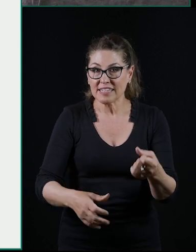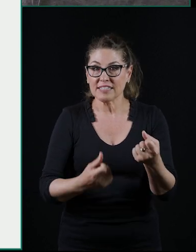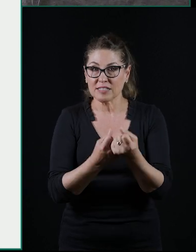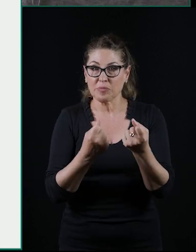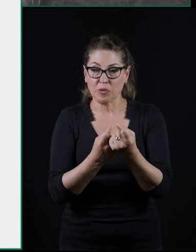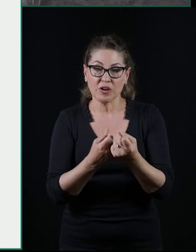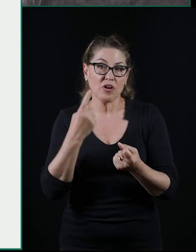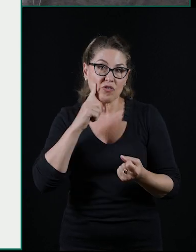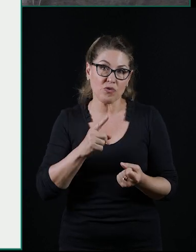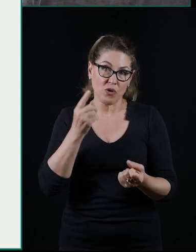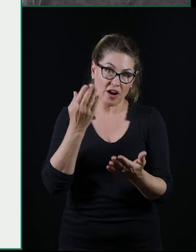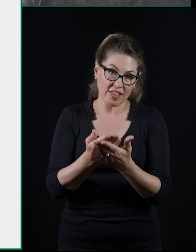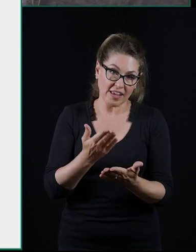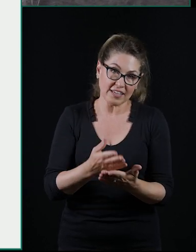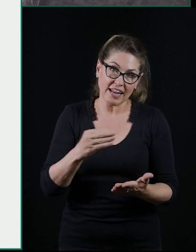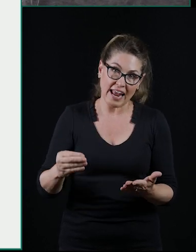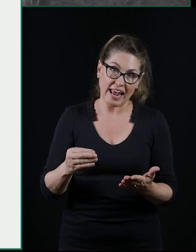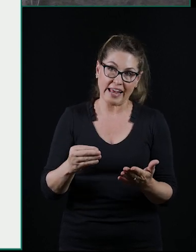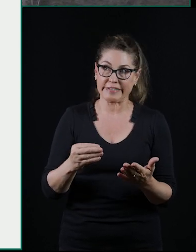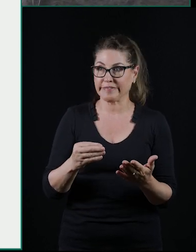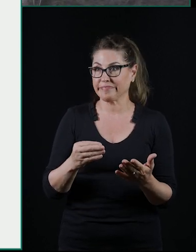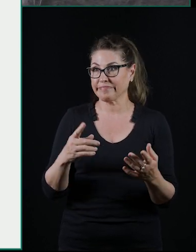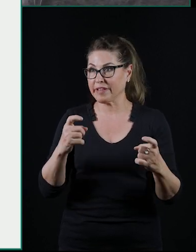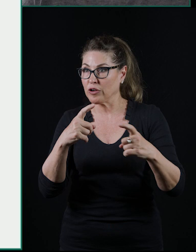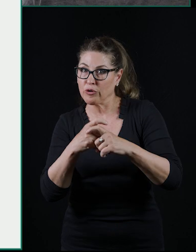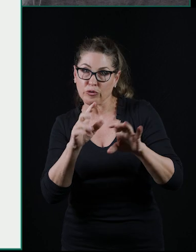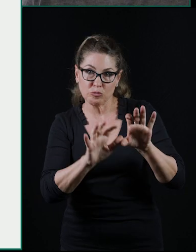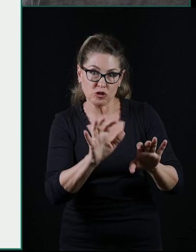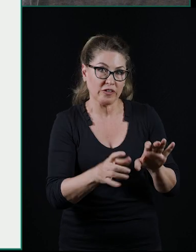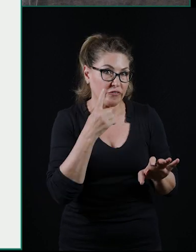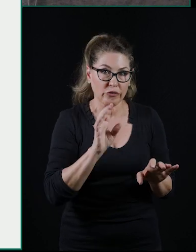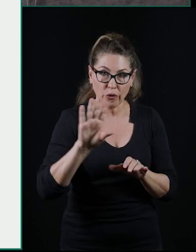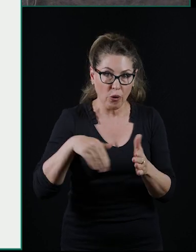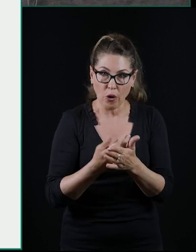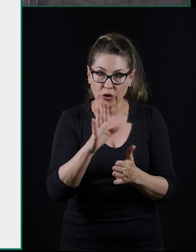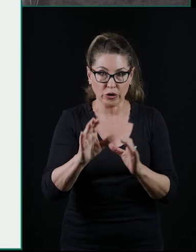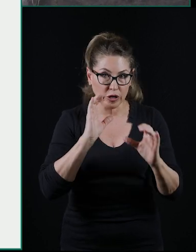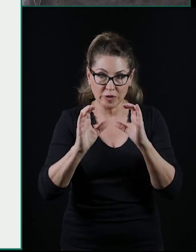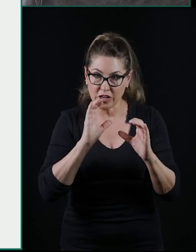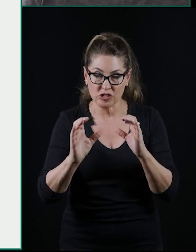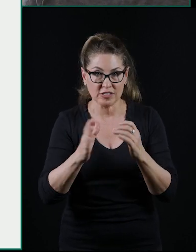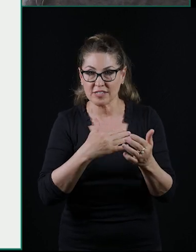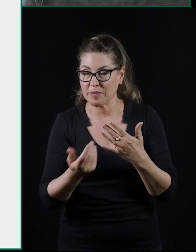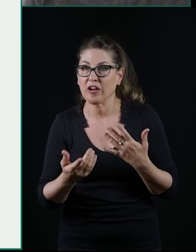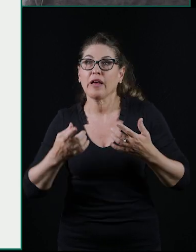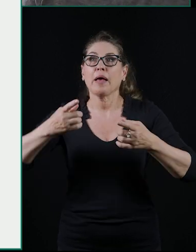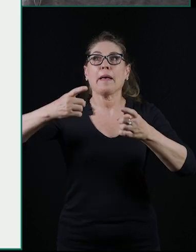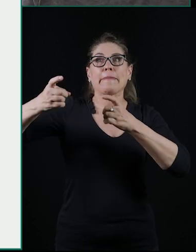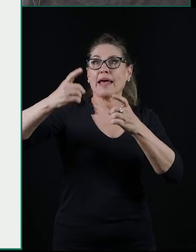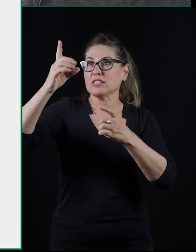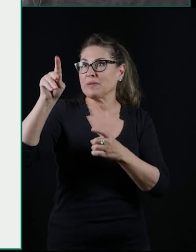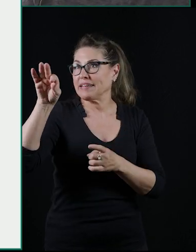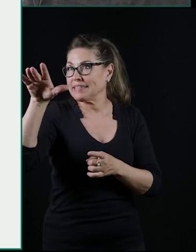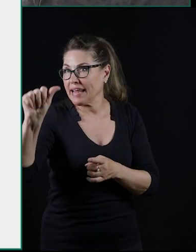for authentication and encryption of all your communication. Be it management data, game data